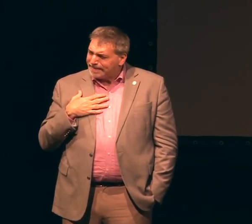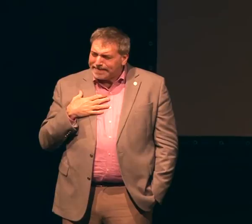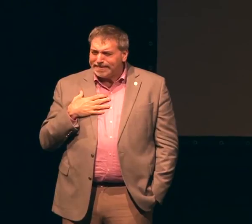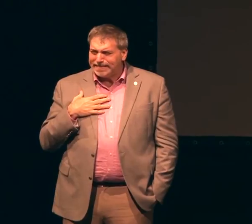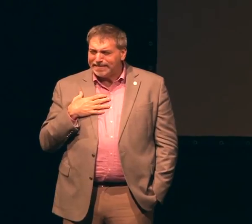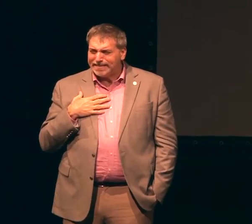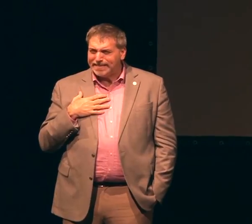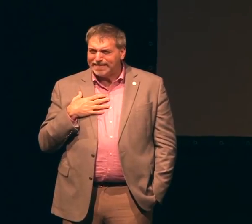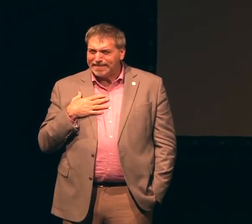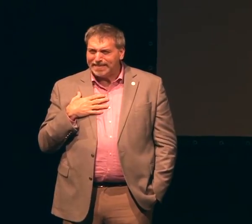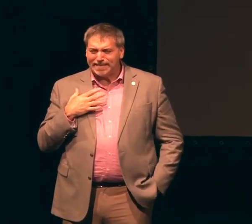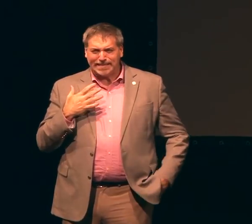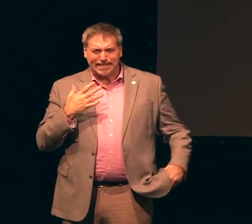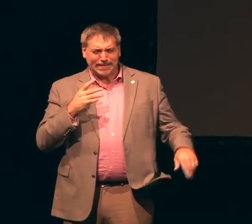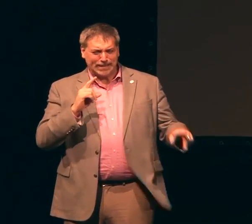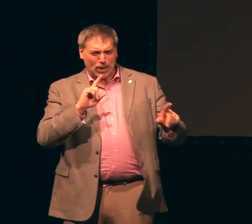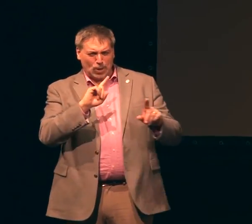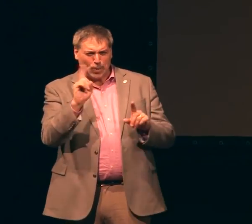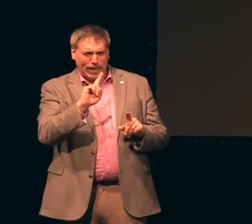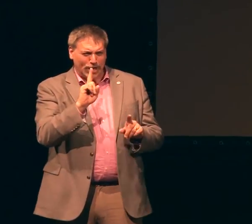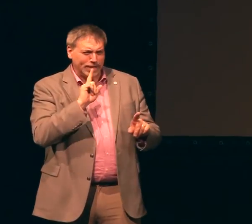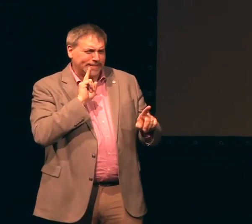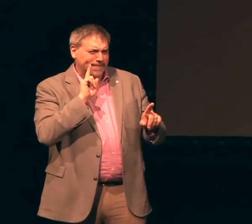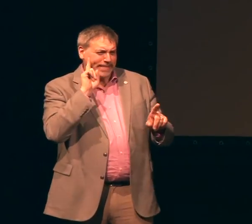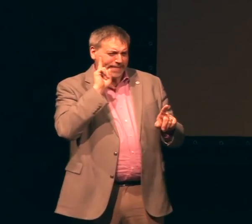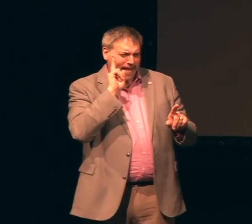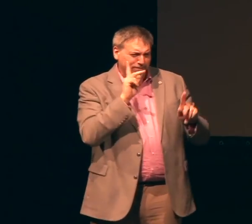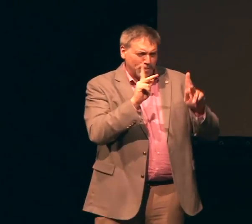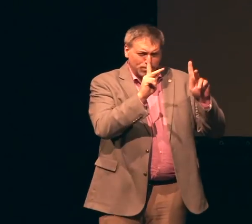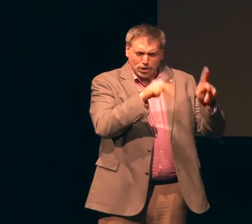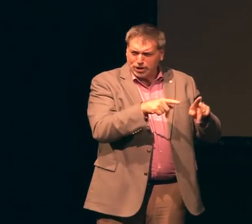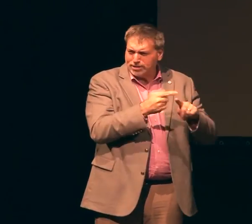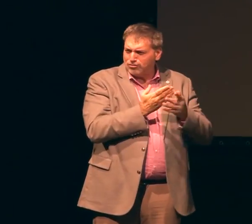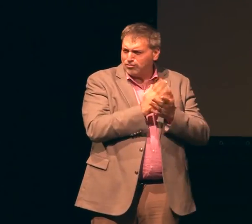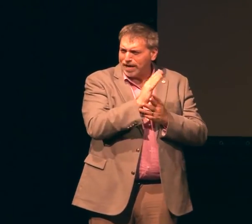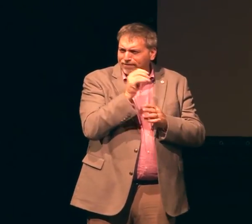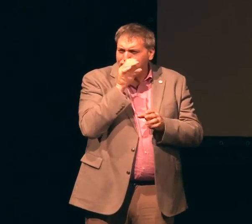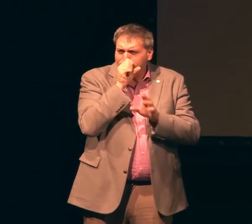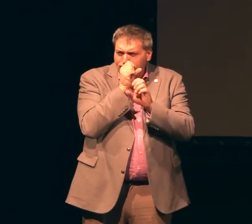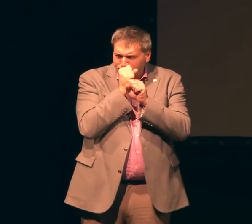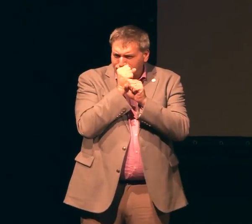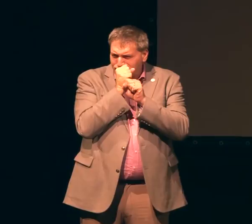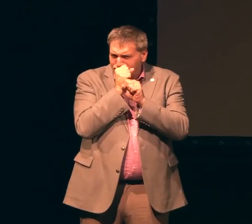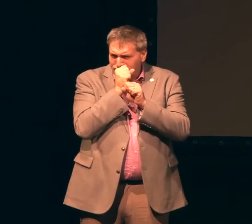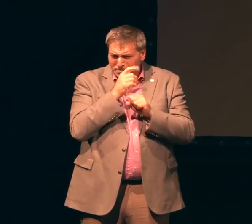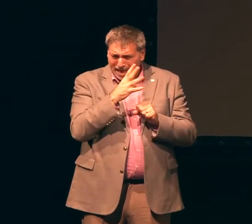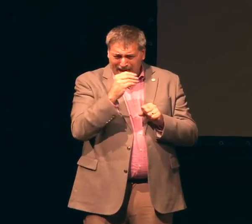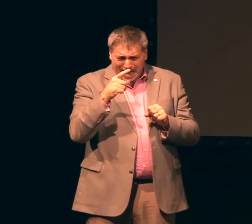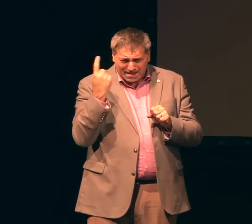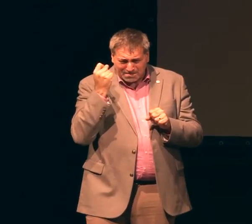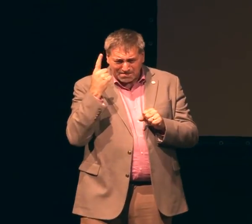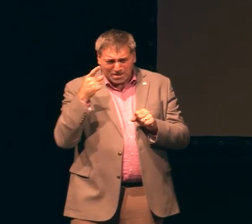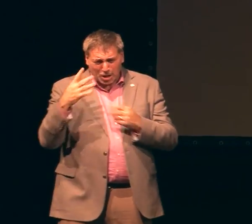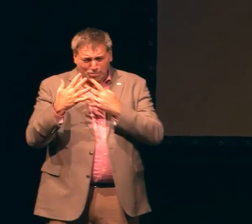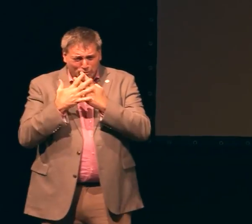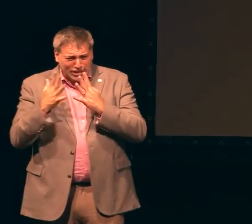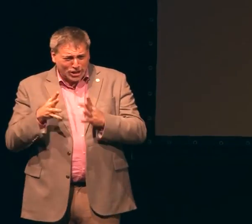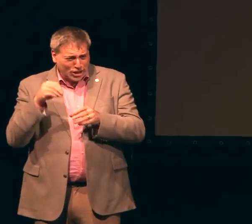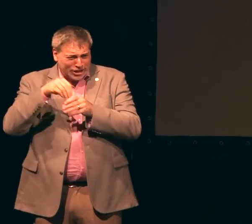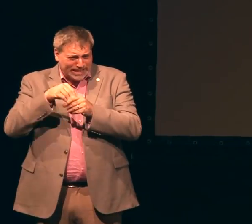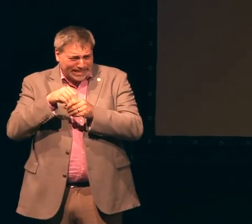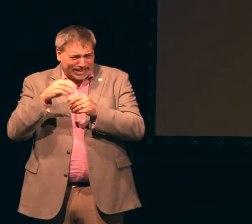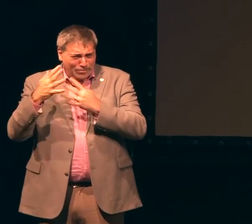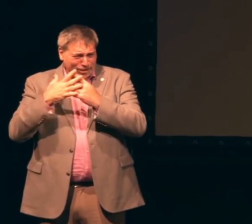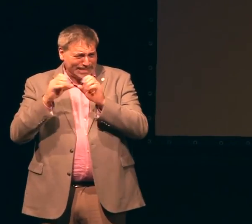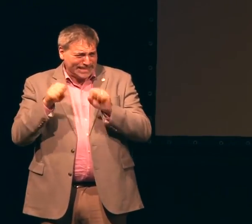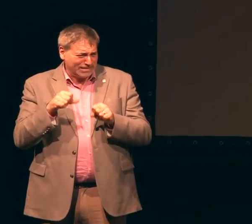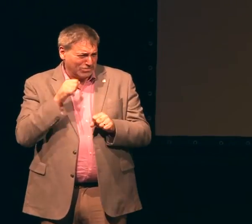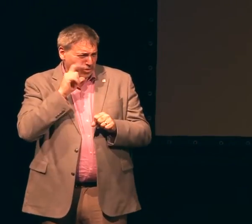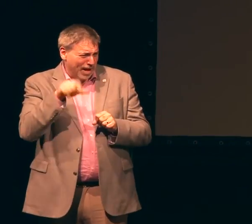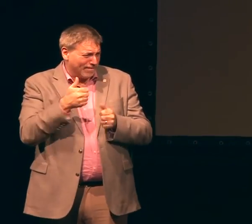problem with that. Where is the Deaf person's right for privacy and confidentiality. They